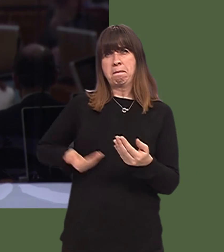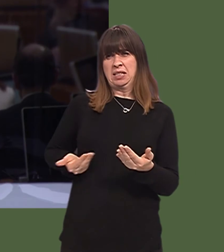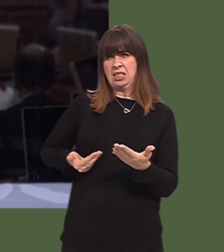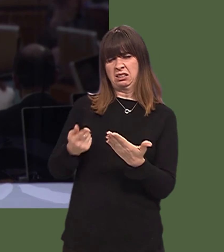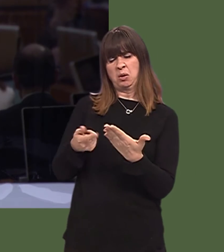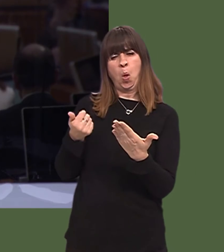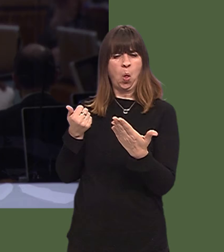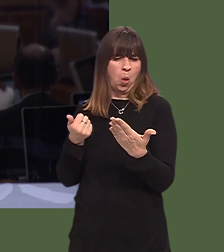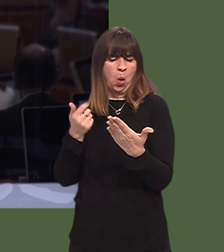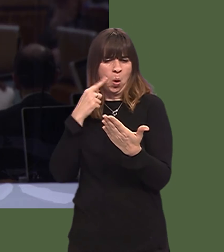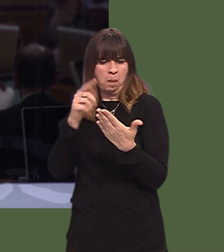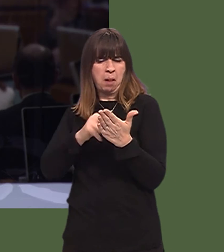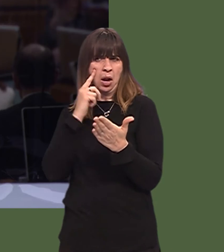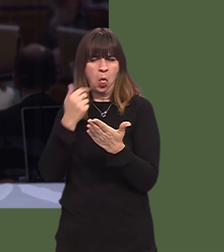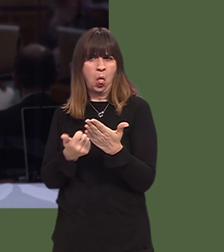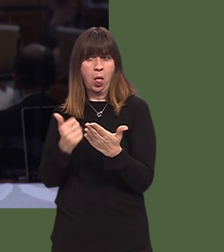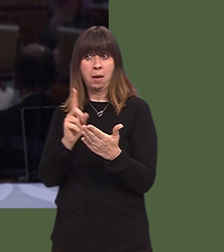next to the former Ministerís constituency.